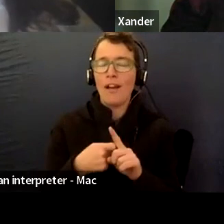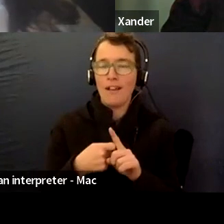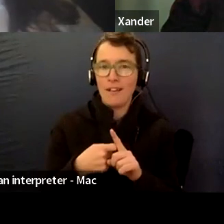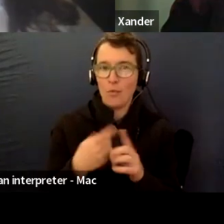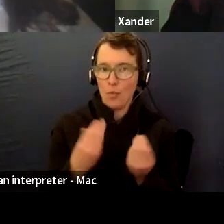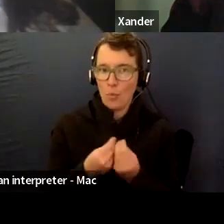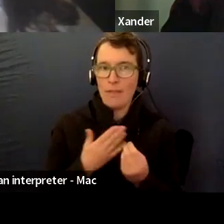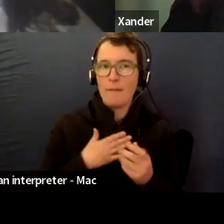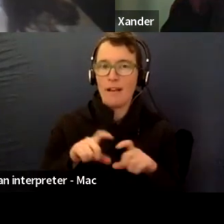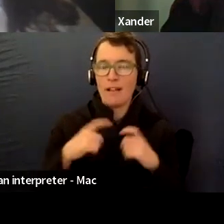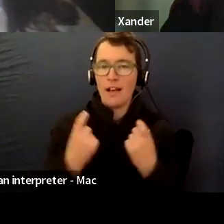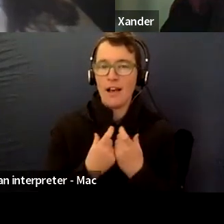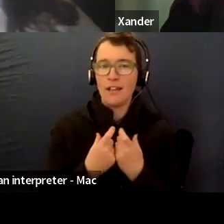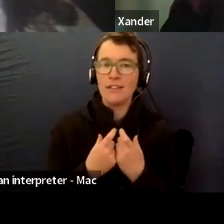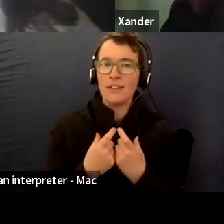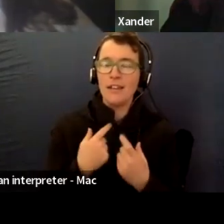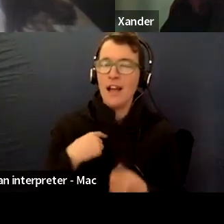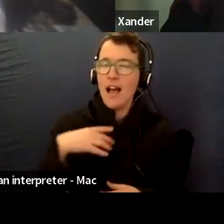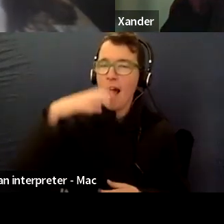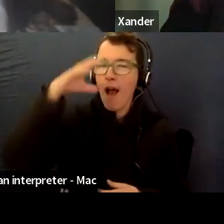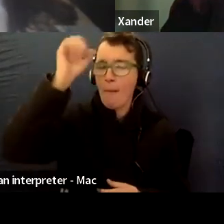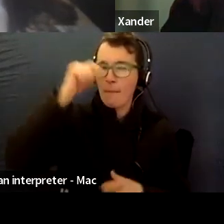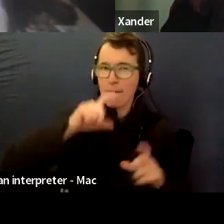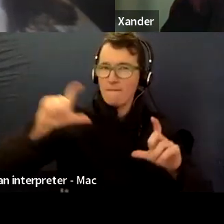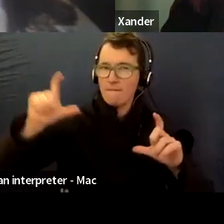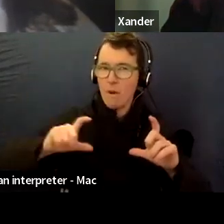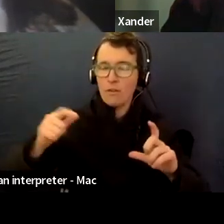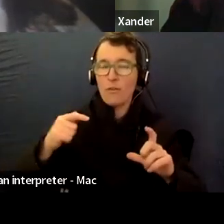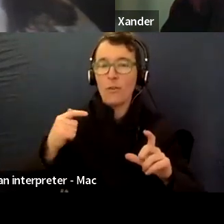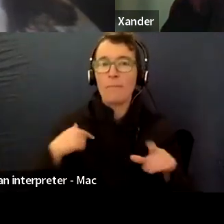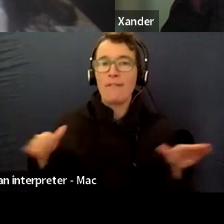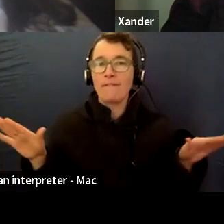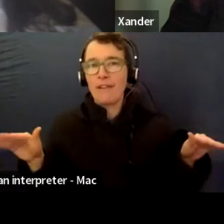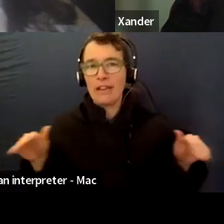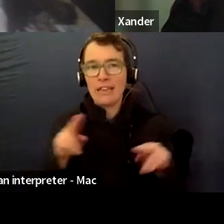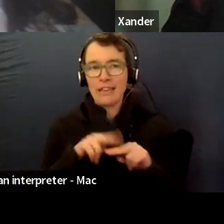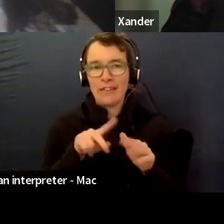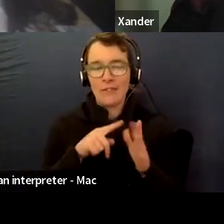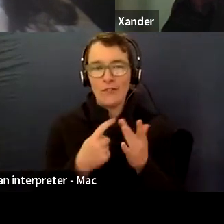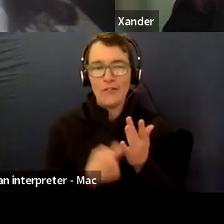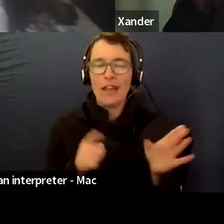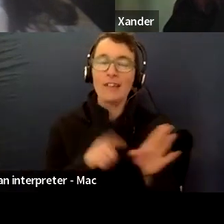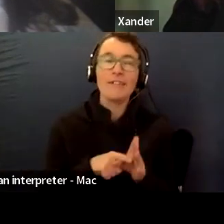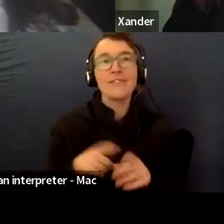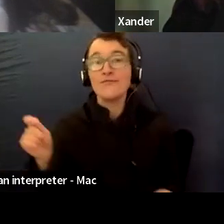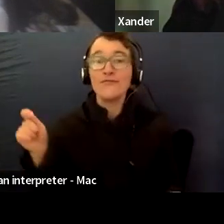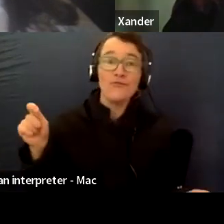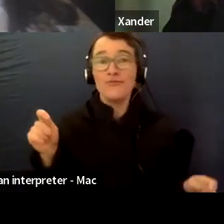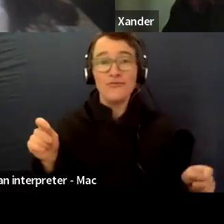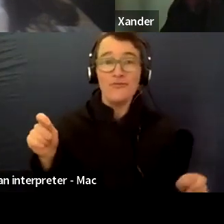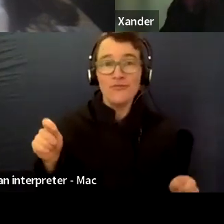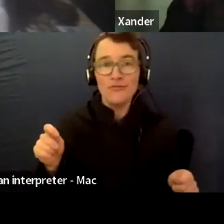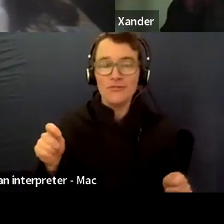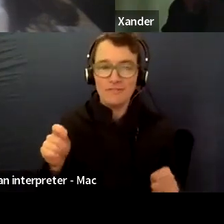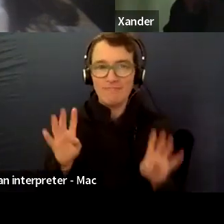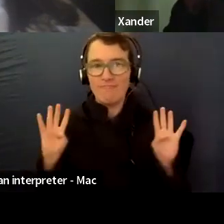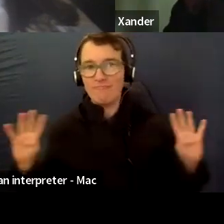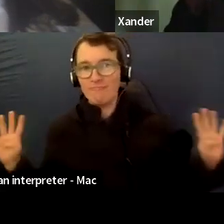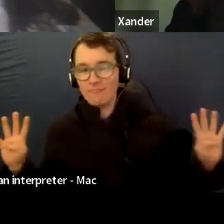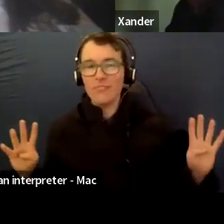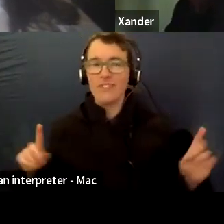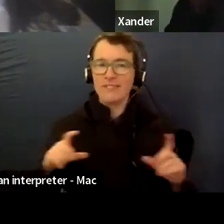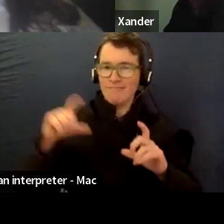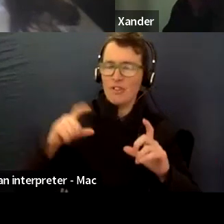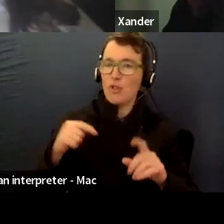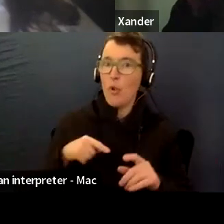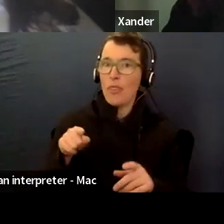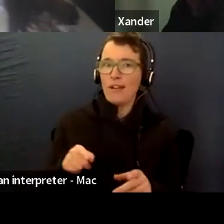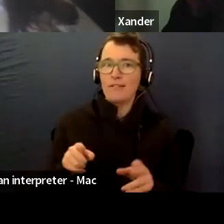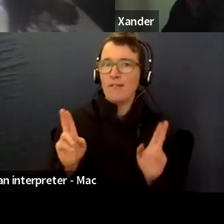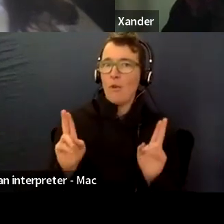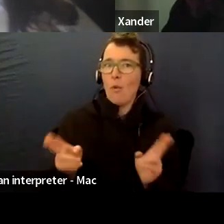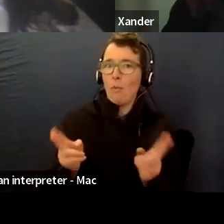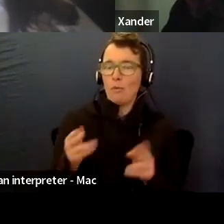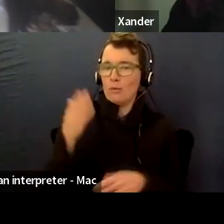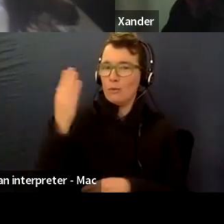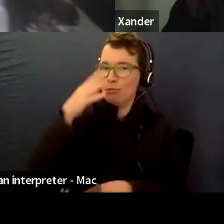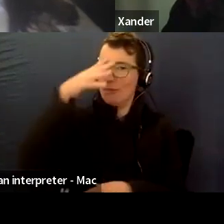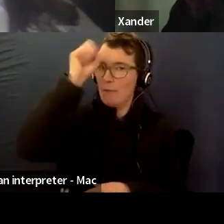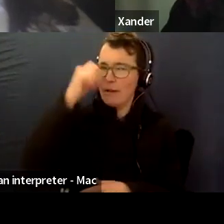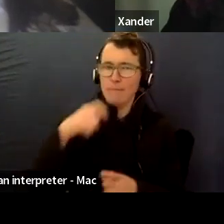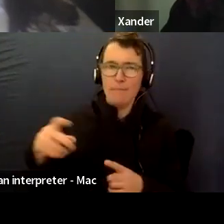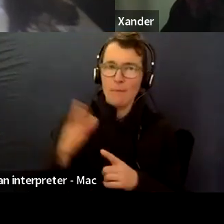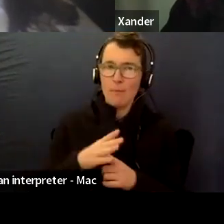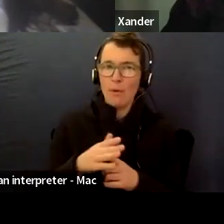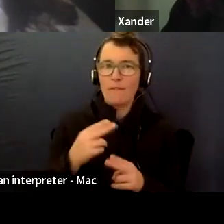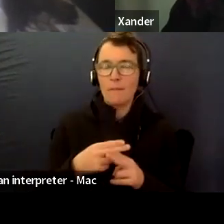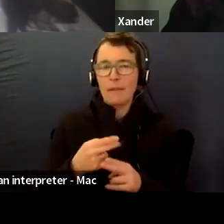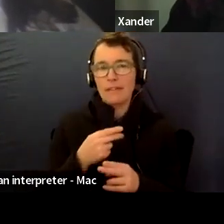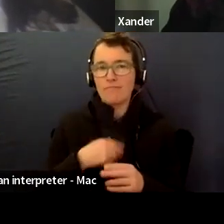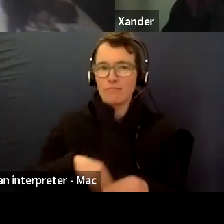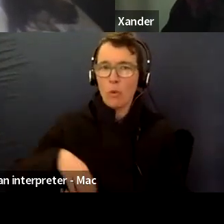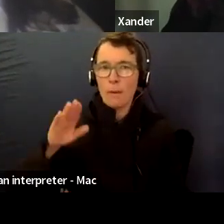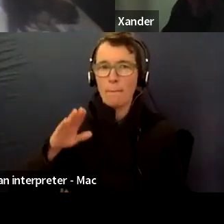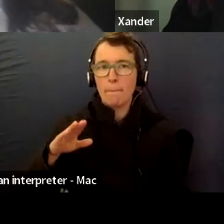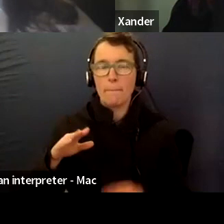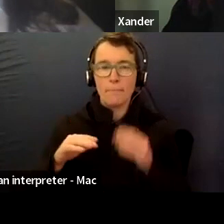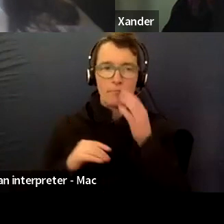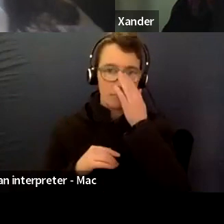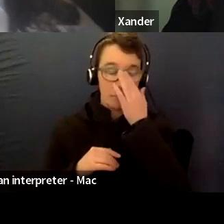Now class shot but in our little walkway characters and now's a fairy so just having those normal childhood memory school memories was a really important part of me growing up and it's important that you guys encourage that your children have those same